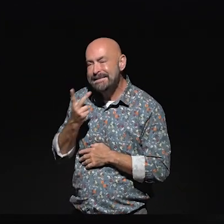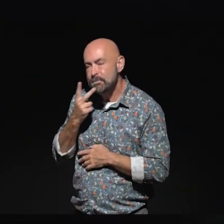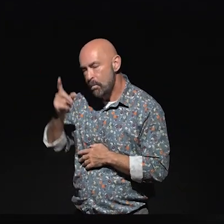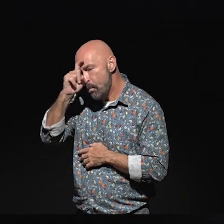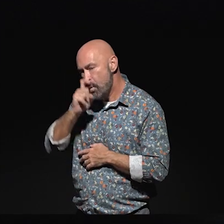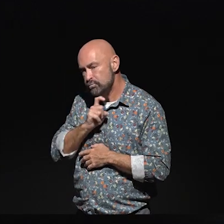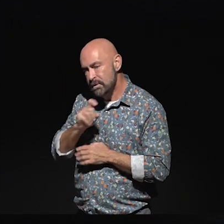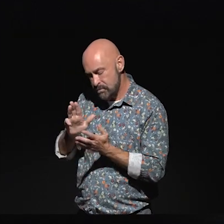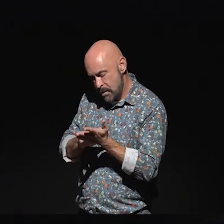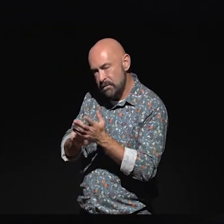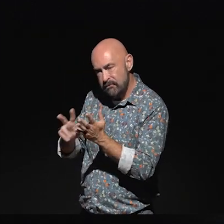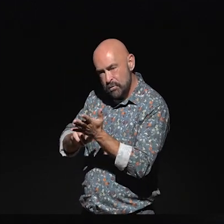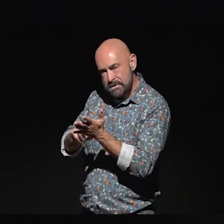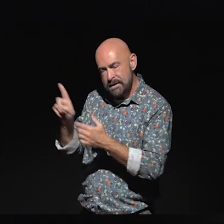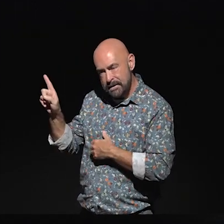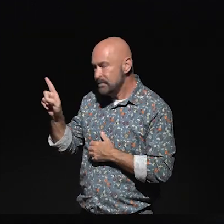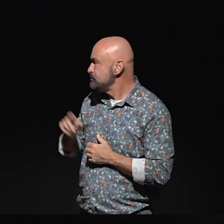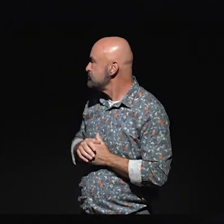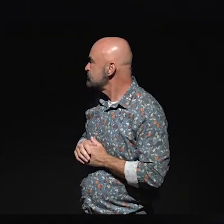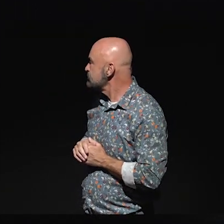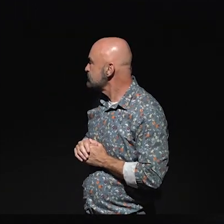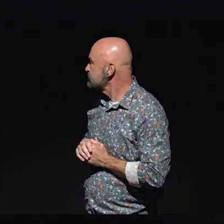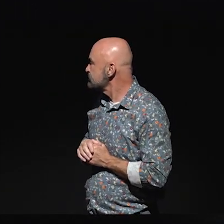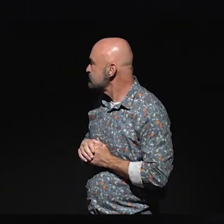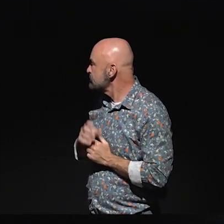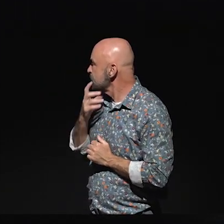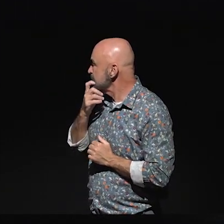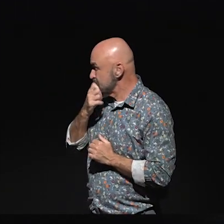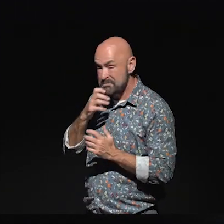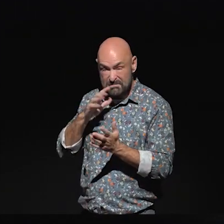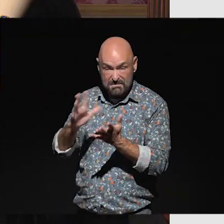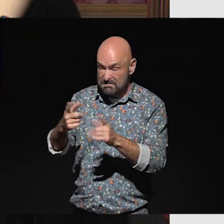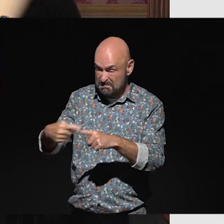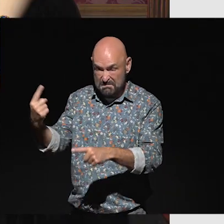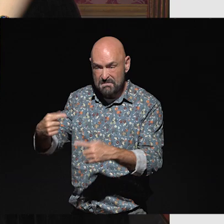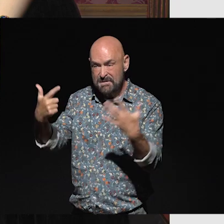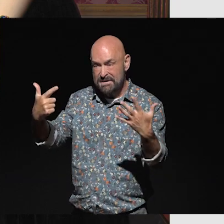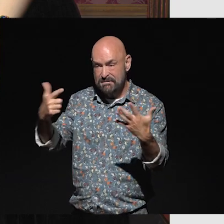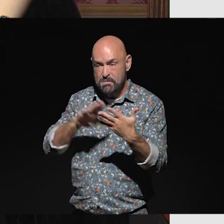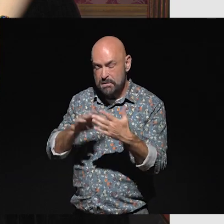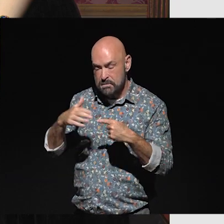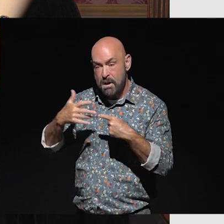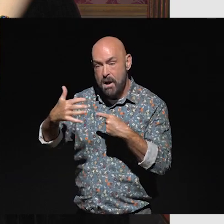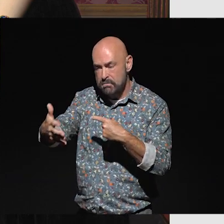of Madame Moitessier, which he does in seven months. Seven months later, it's in his studio